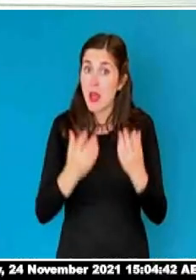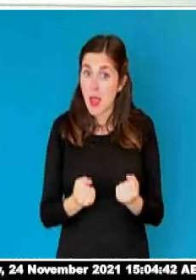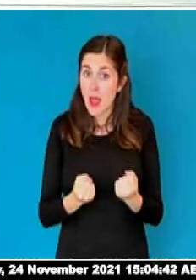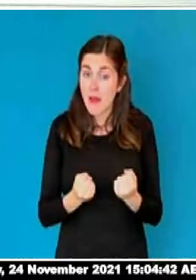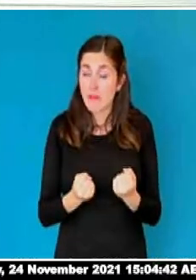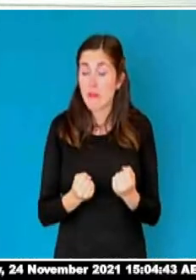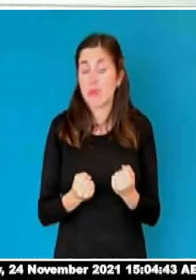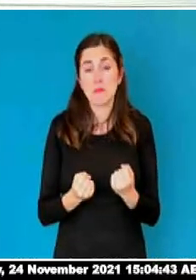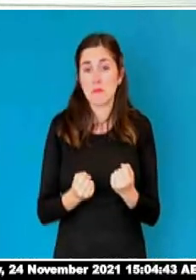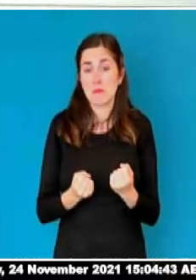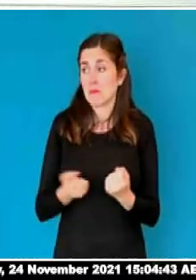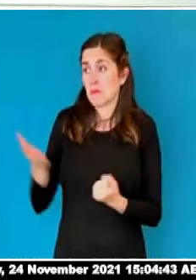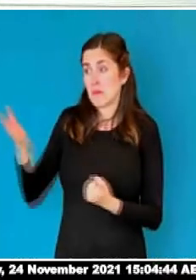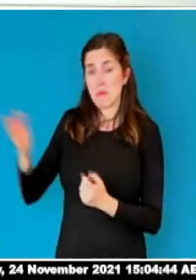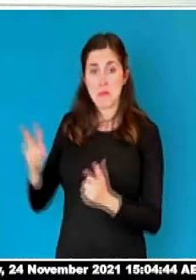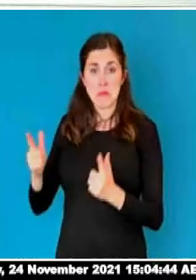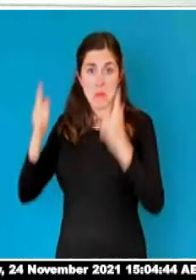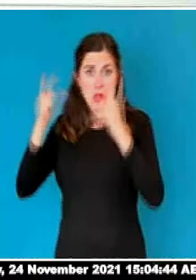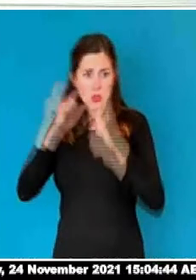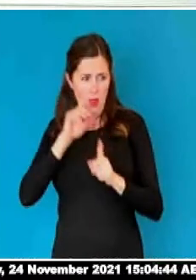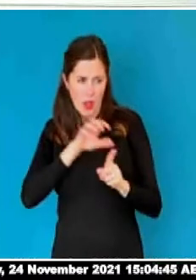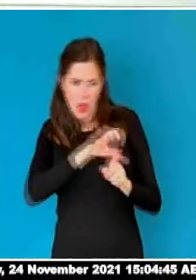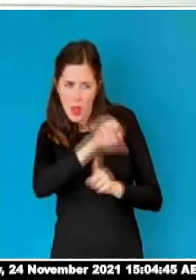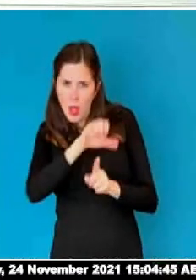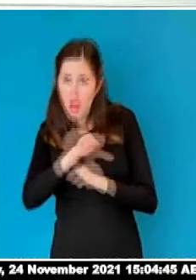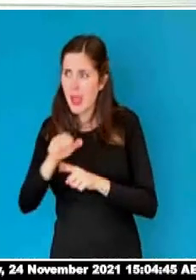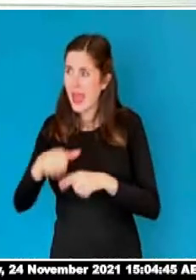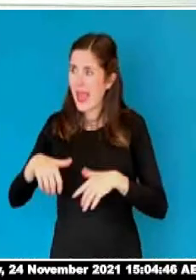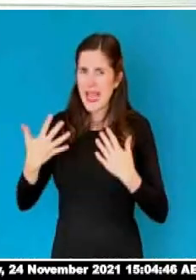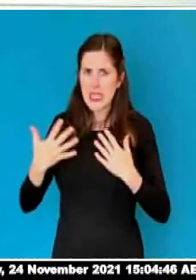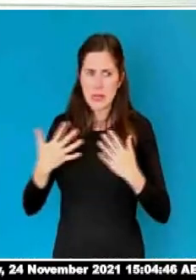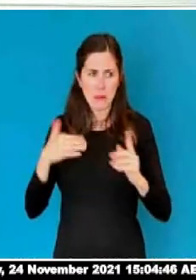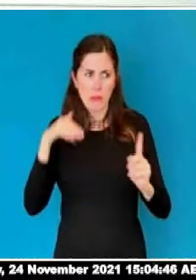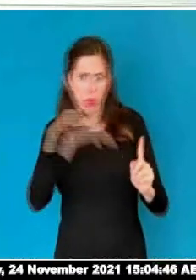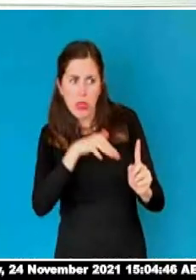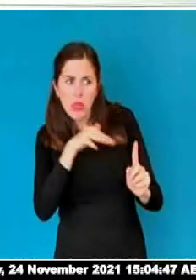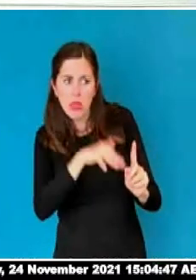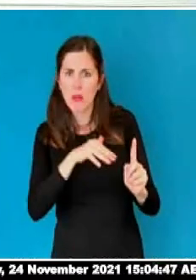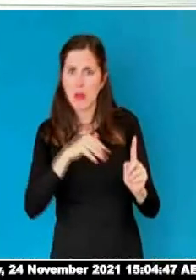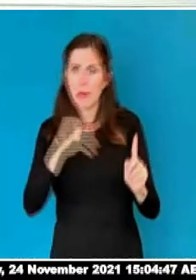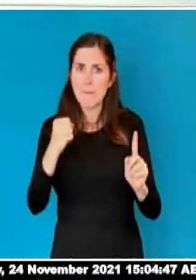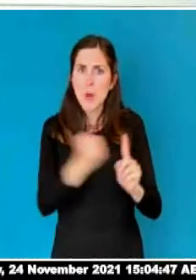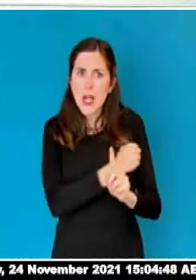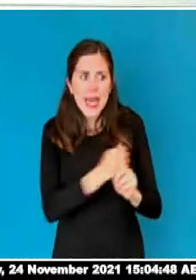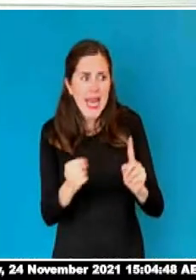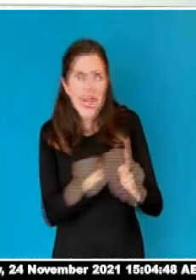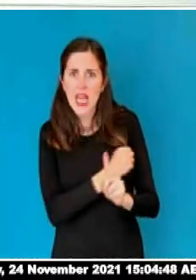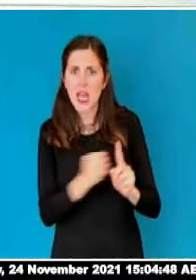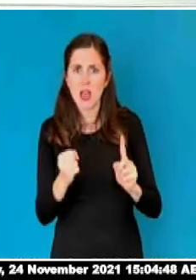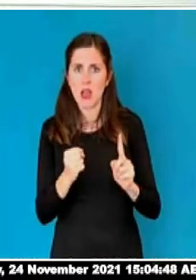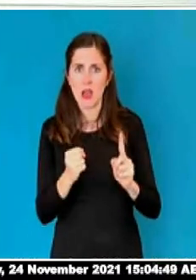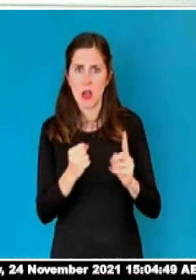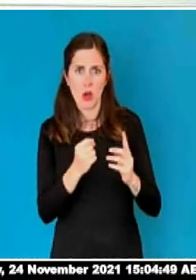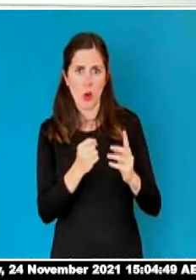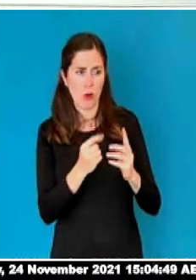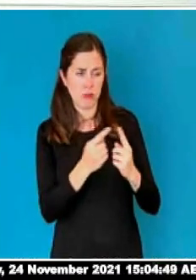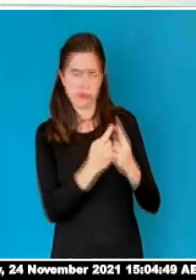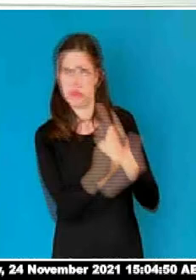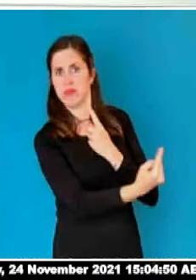again, things to do with bullying, exclusion, lack of consultation